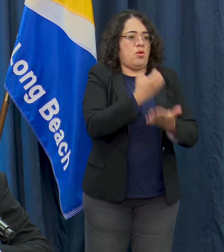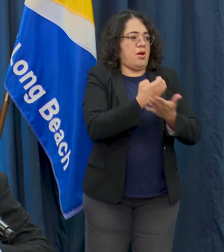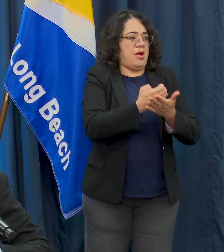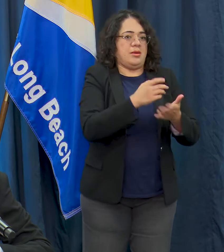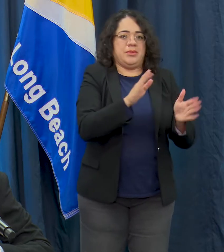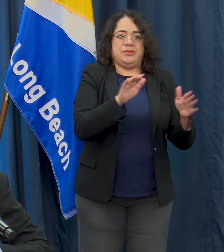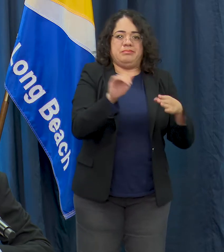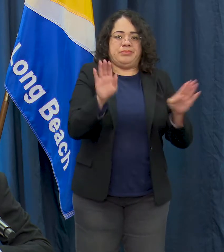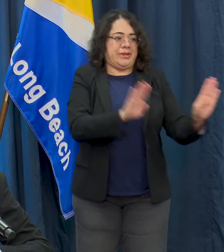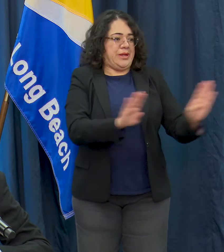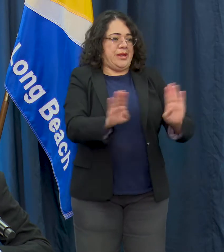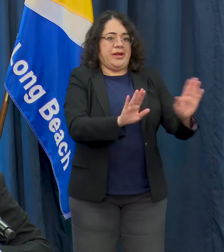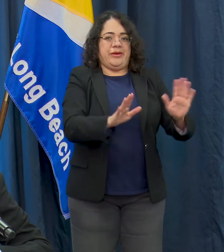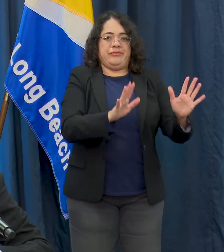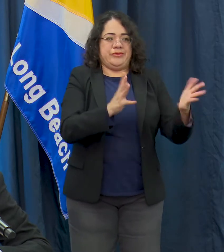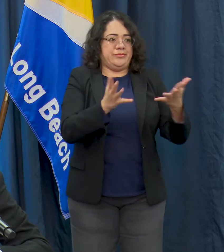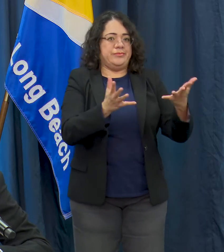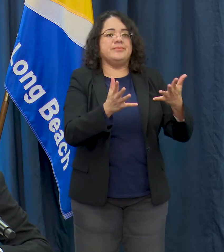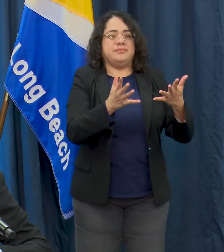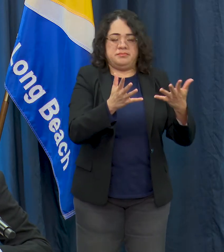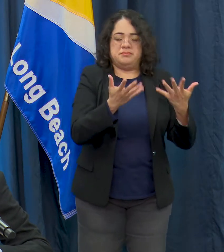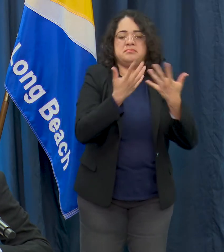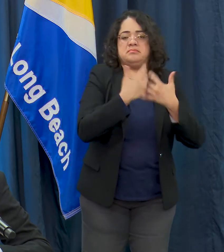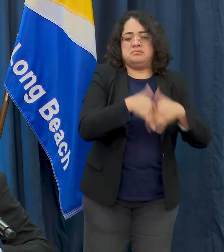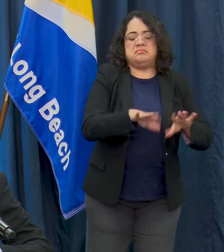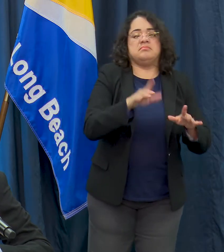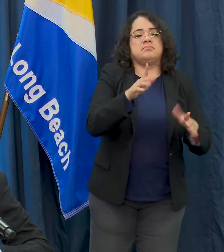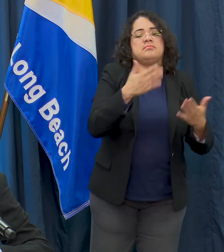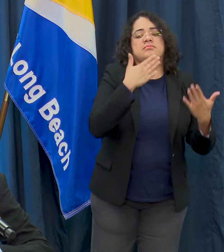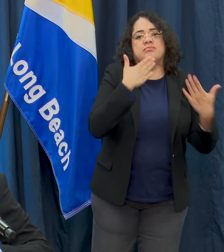This weekend we also had our trails open up and some of our golf courses